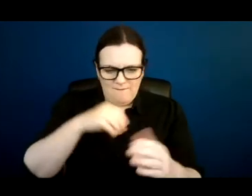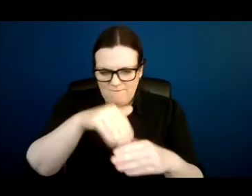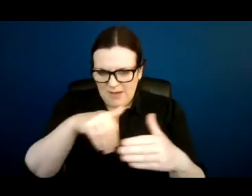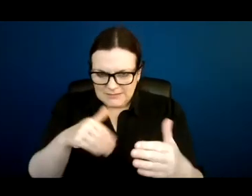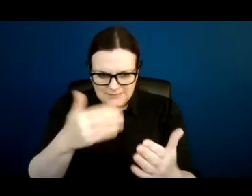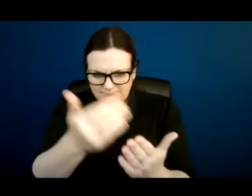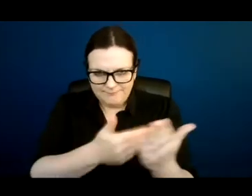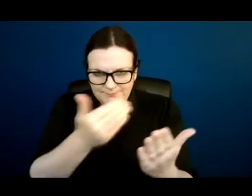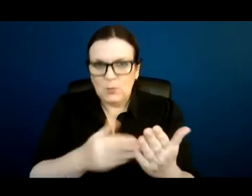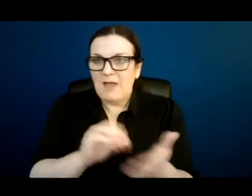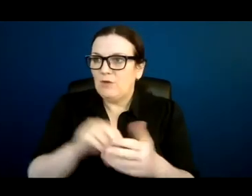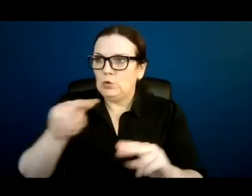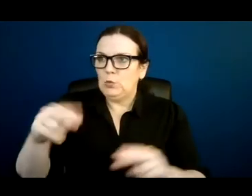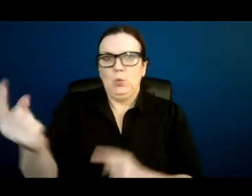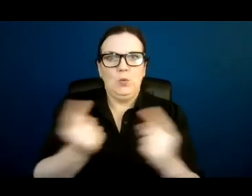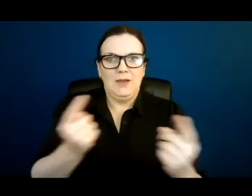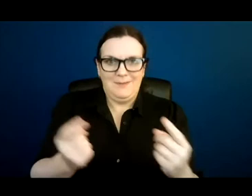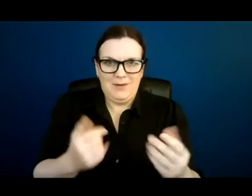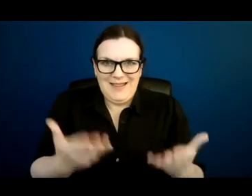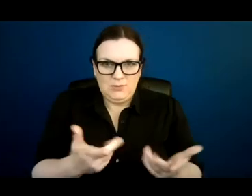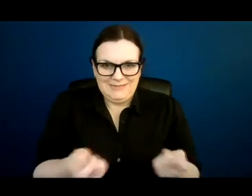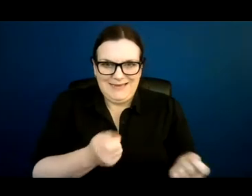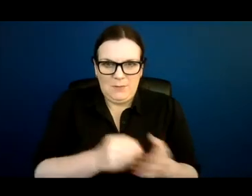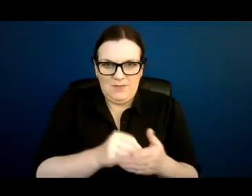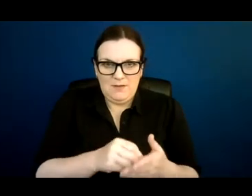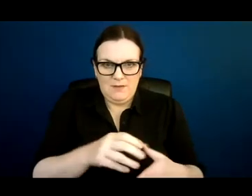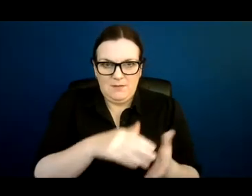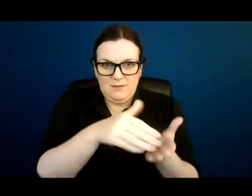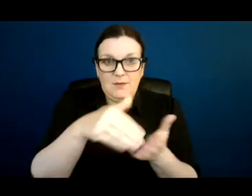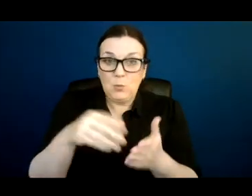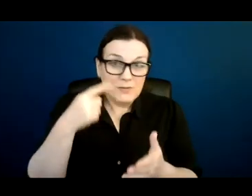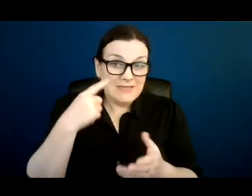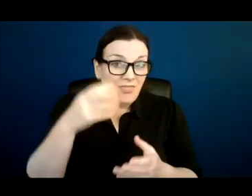with our current cases, so I would say now, you will probably see the grey hairs at this stage!